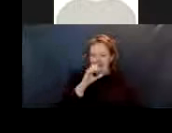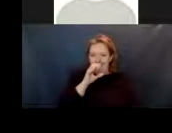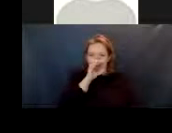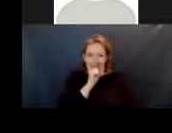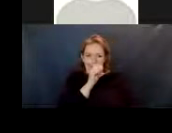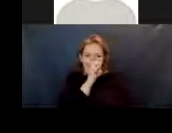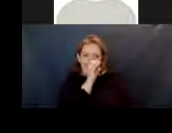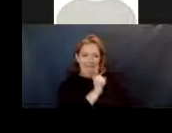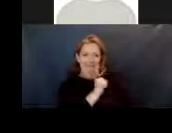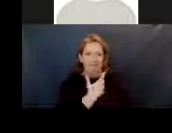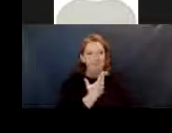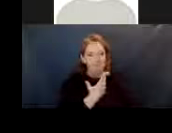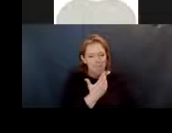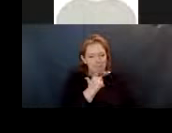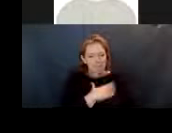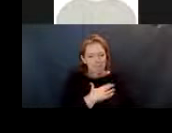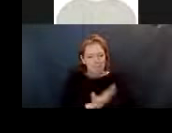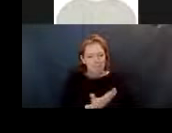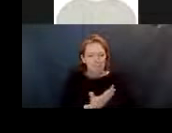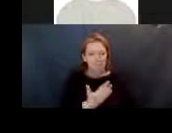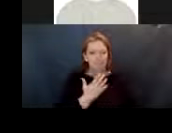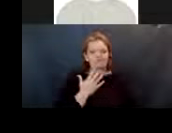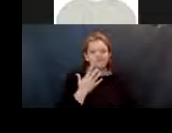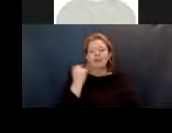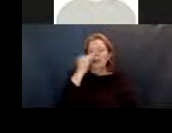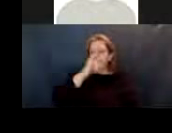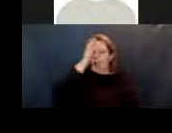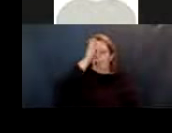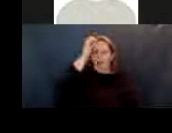and sort of not being prepared.